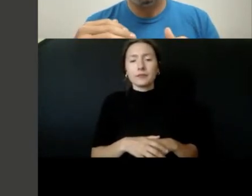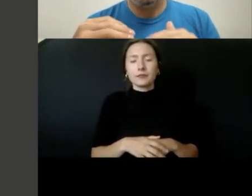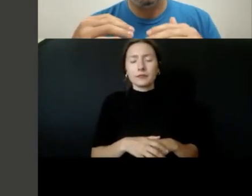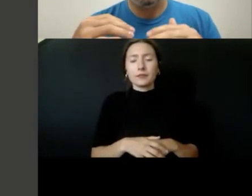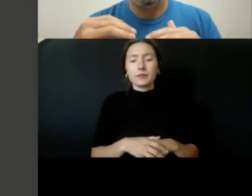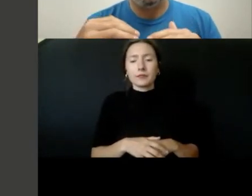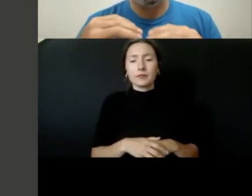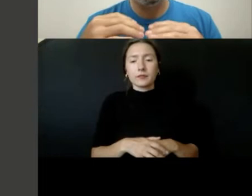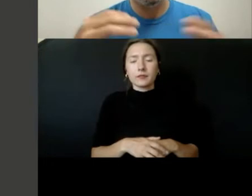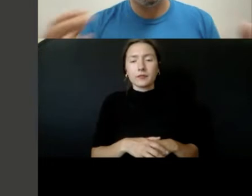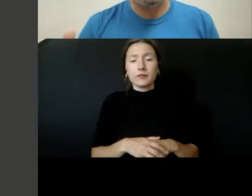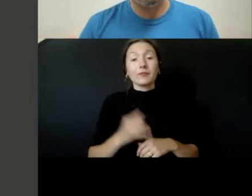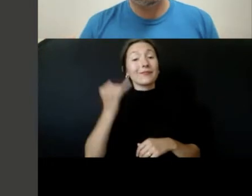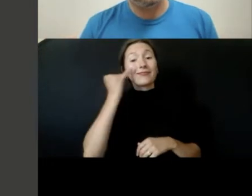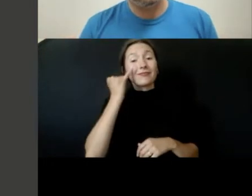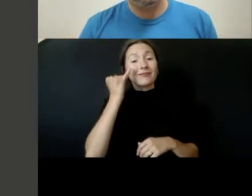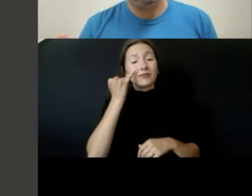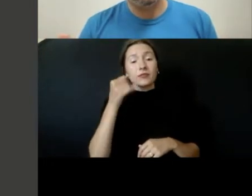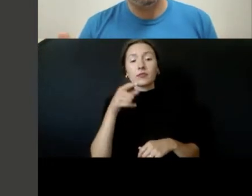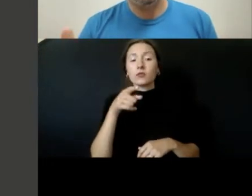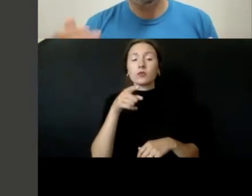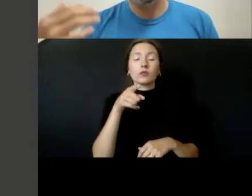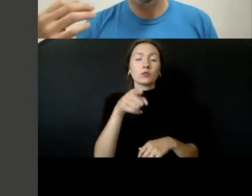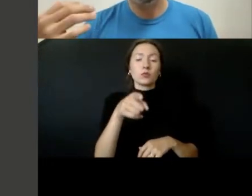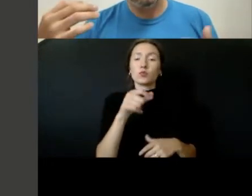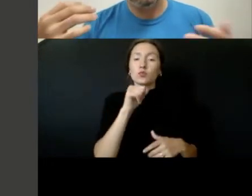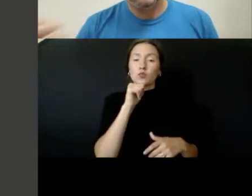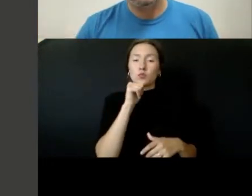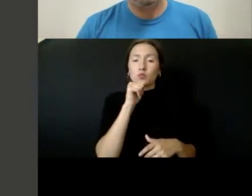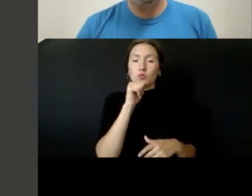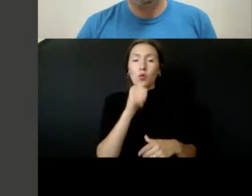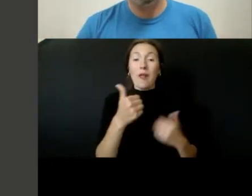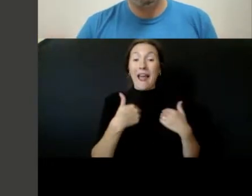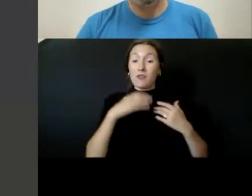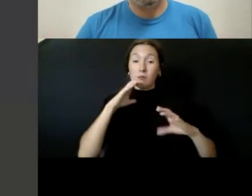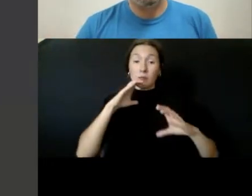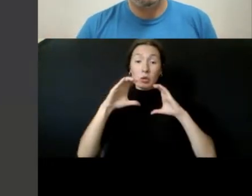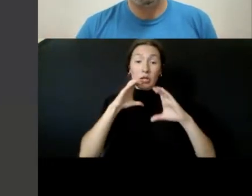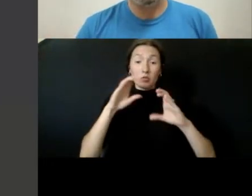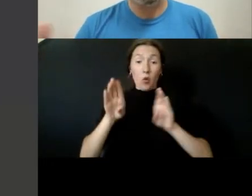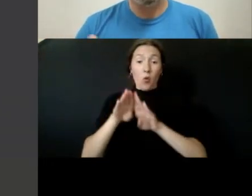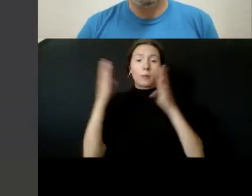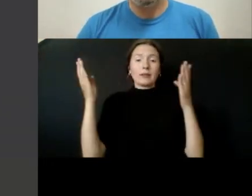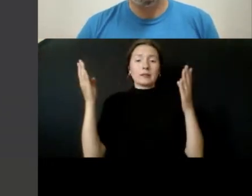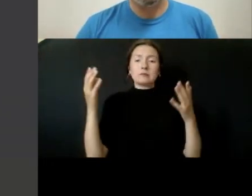a priority um open up that channel and then within your own teams so you can take that to another